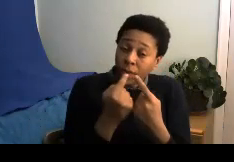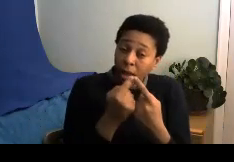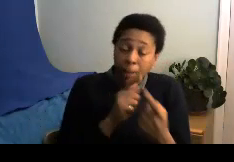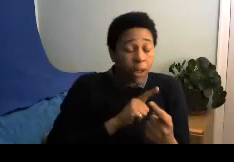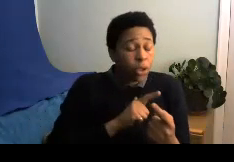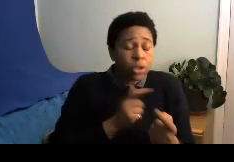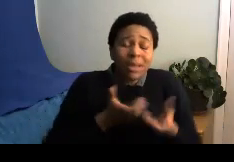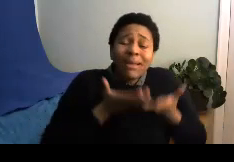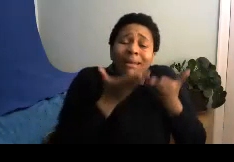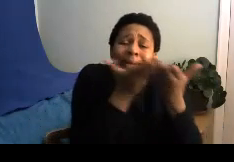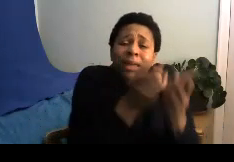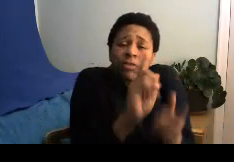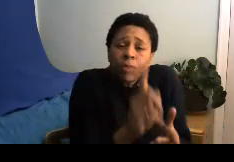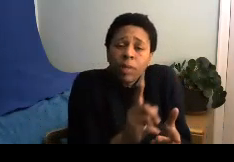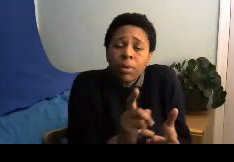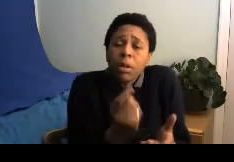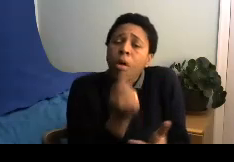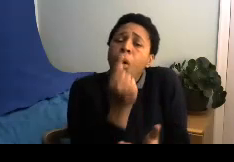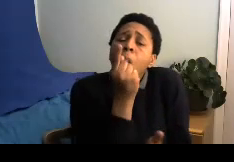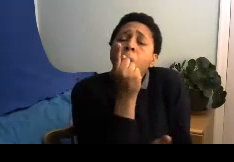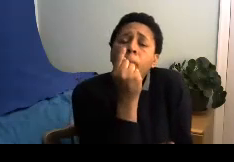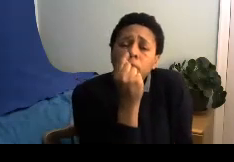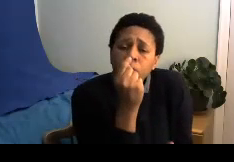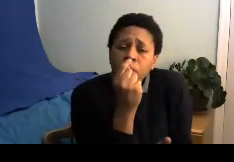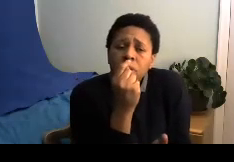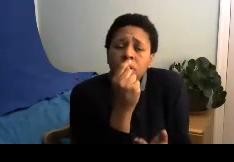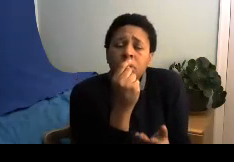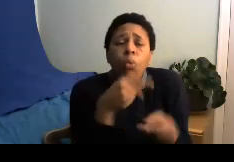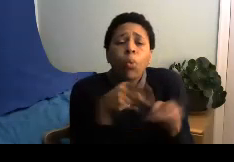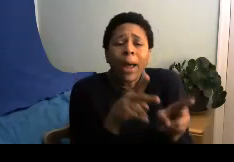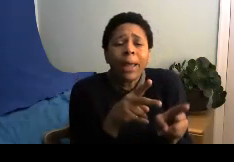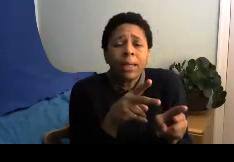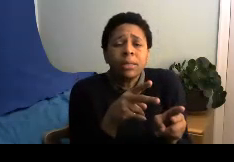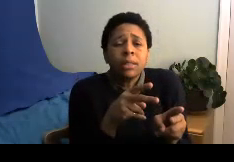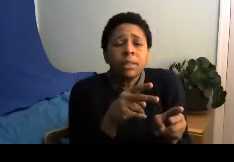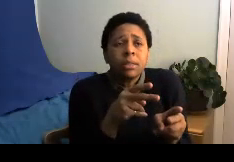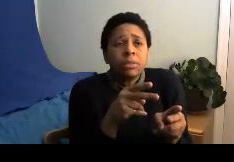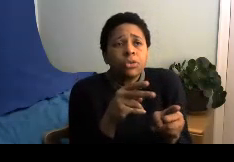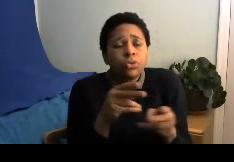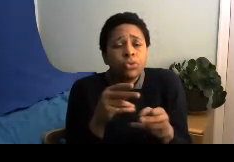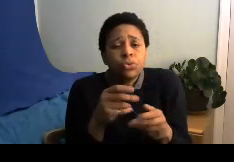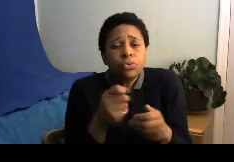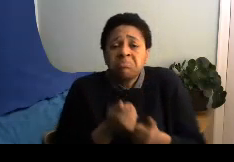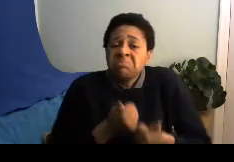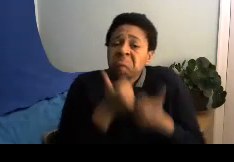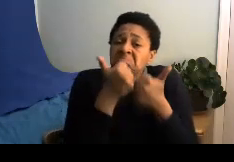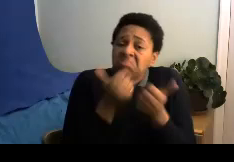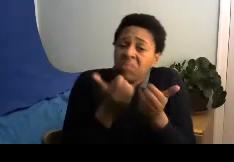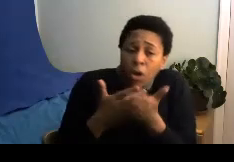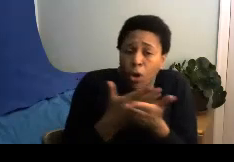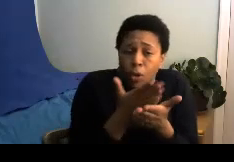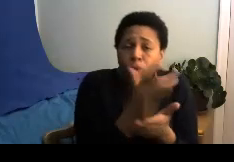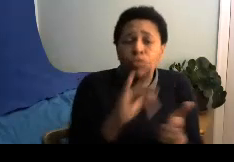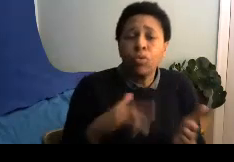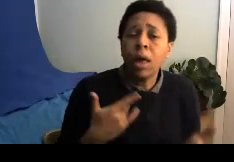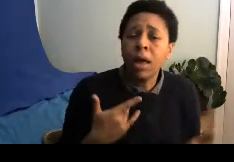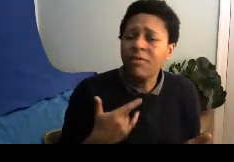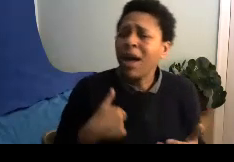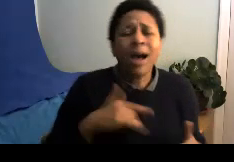I've mentioned. Um, so I didn't want to sort of come across as being someone completely anti religion and completely sort of